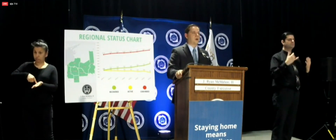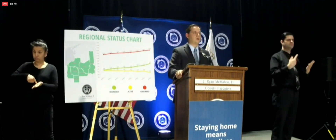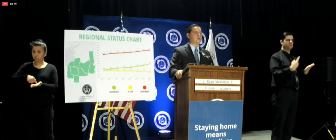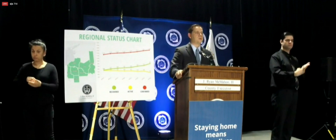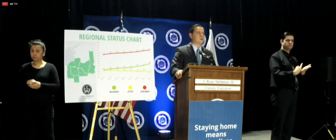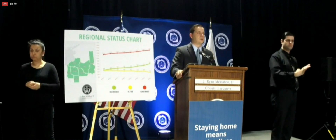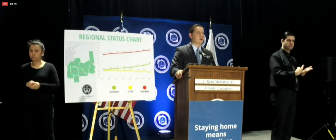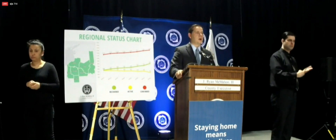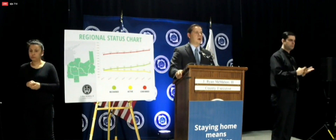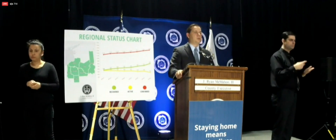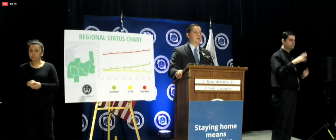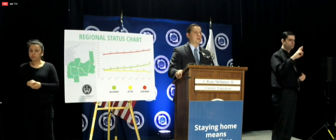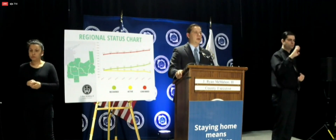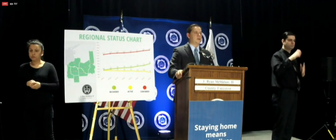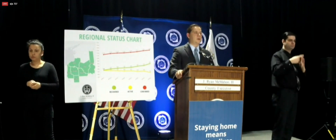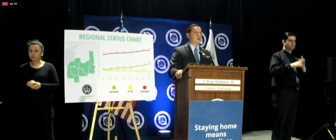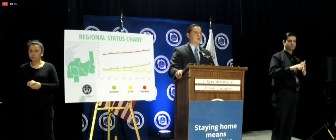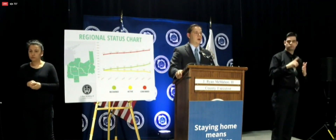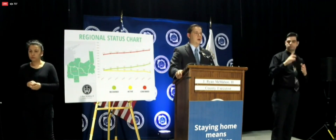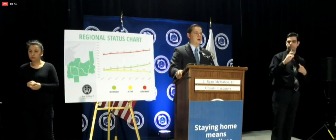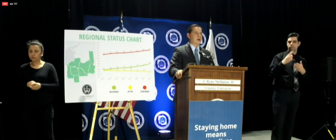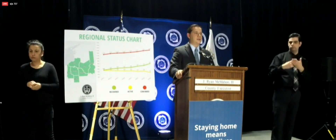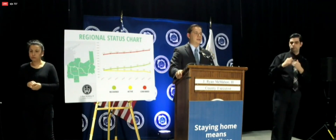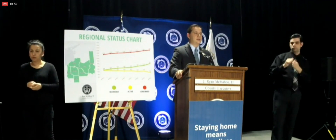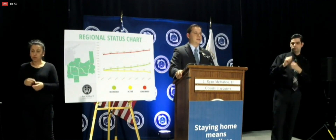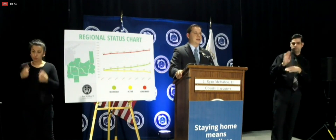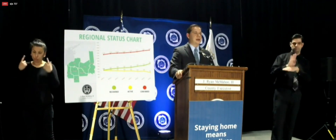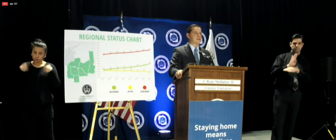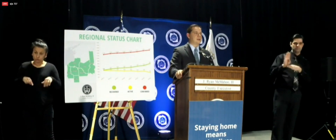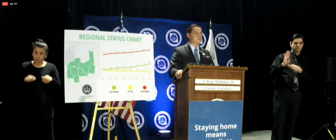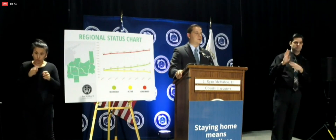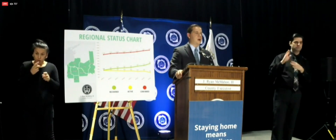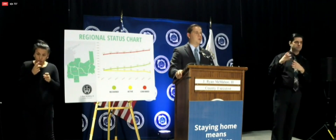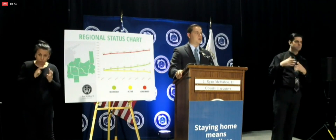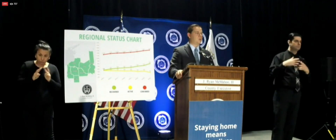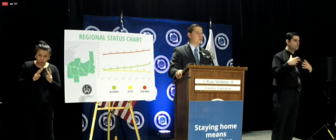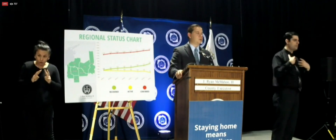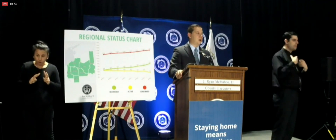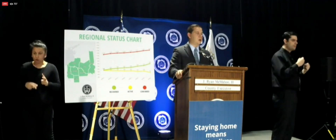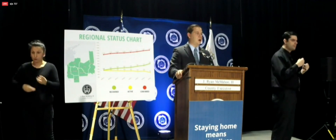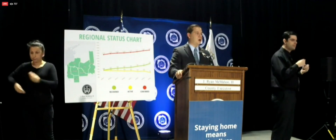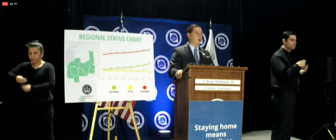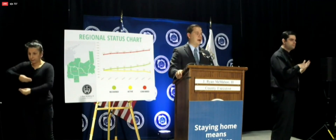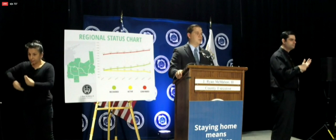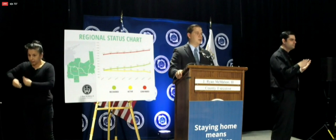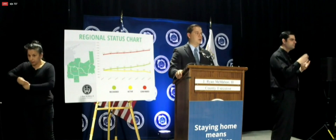REGIONAL PARTNERS. OUR BUSINESS COMMUNITY, OUR HEALTHCARE PARTNERS, PUTTING